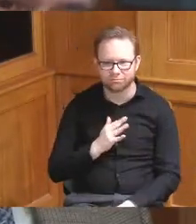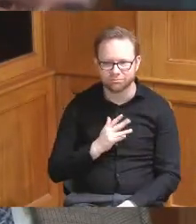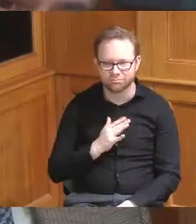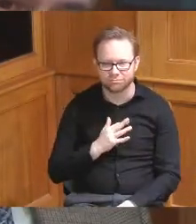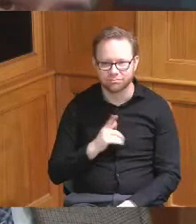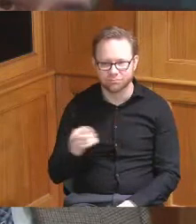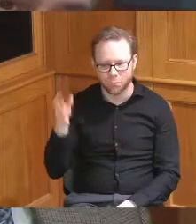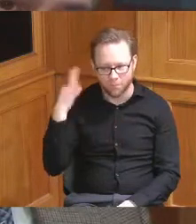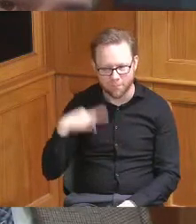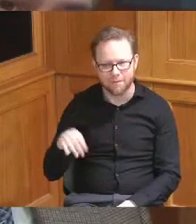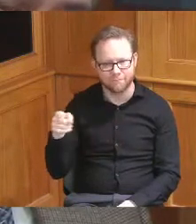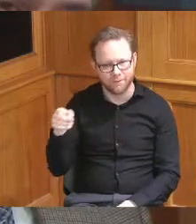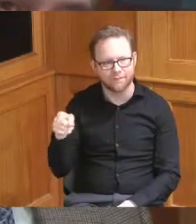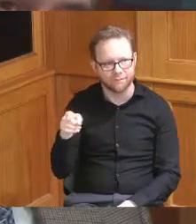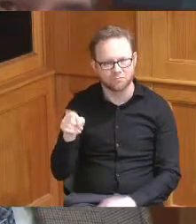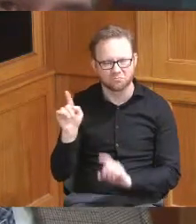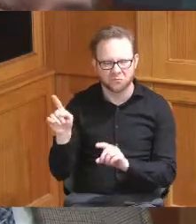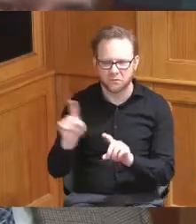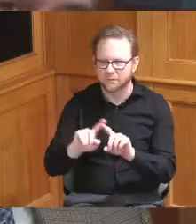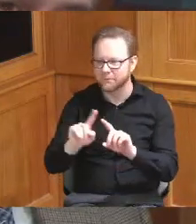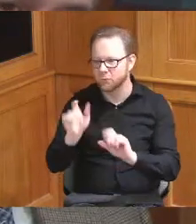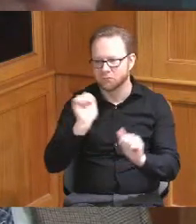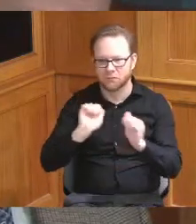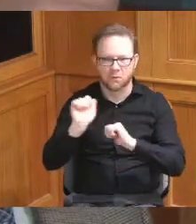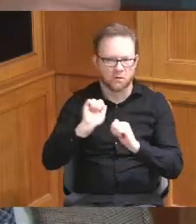benefit of going to these concerts or whatever kind of activity they choose